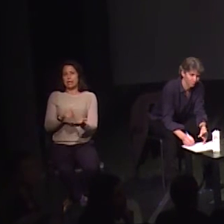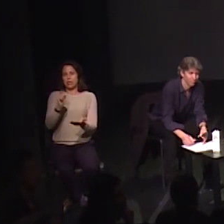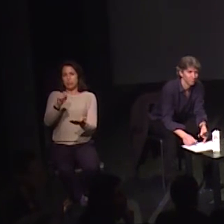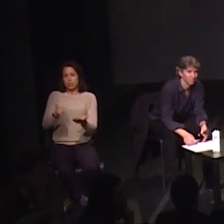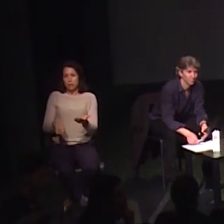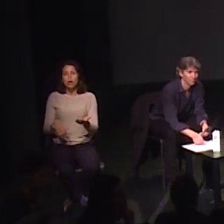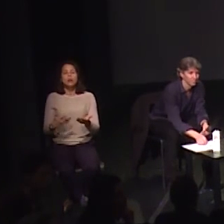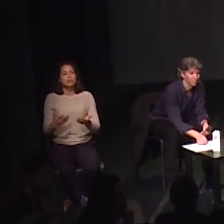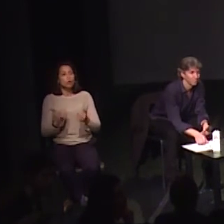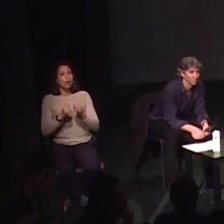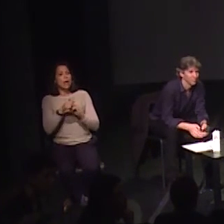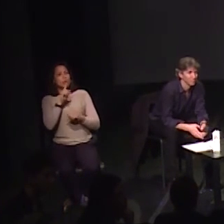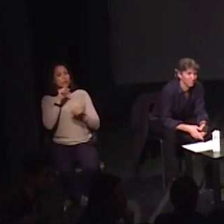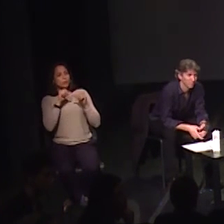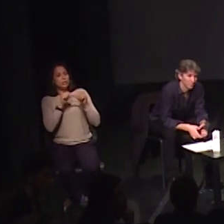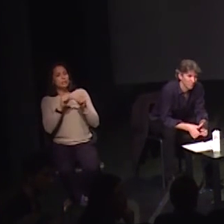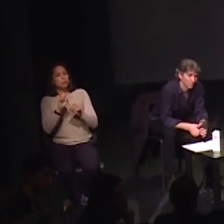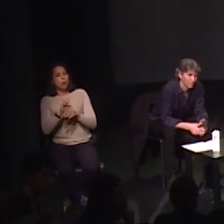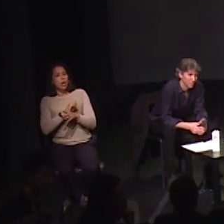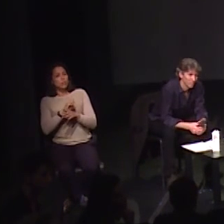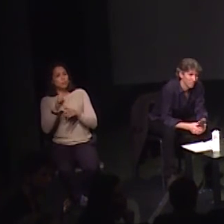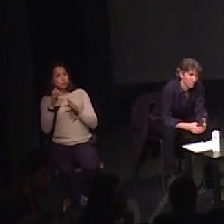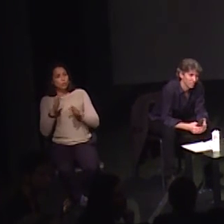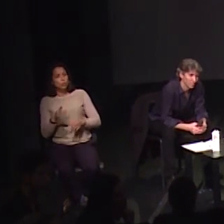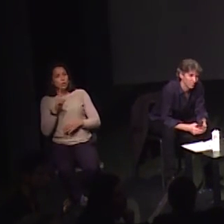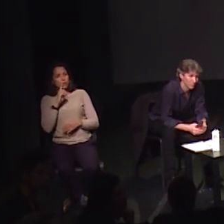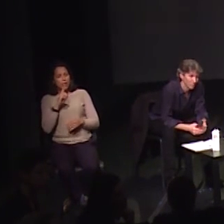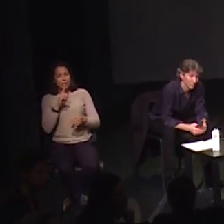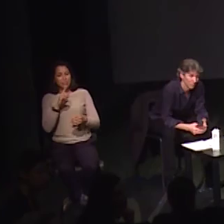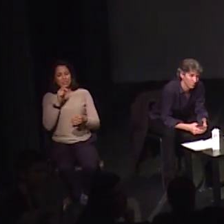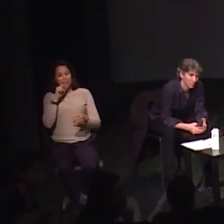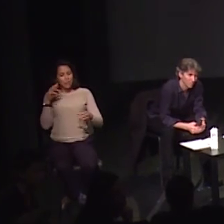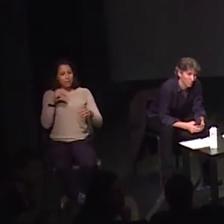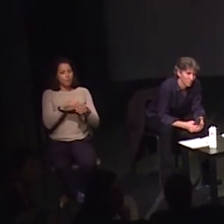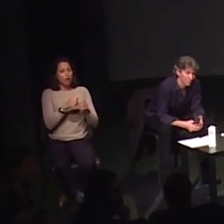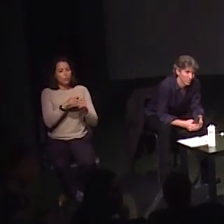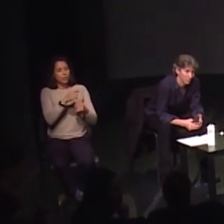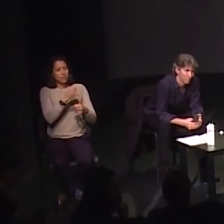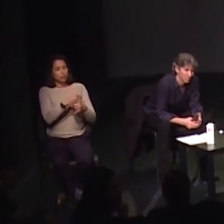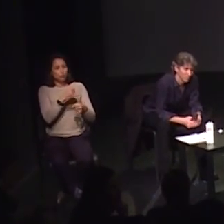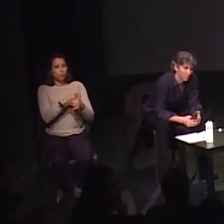that entrepreneurship that has been outside institutional support, in your perspective?